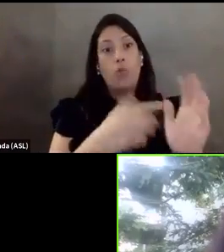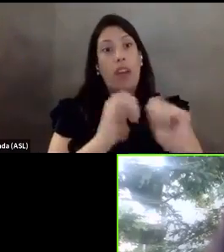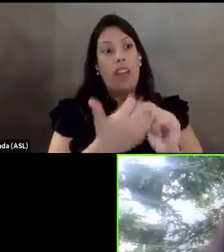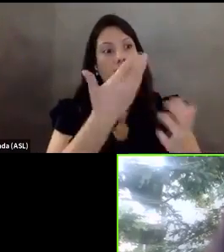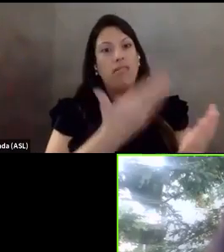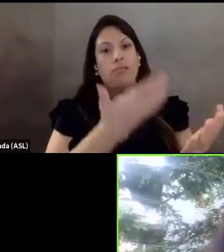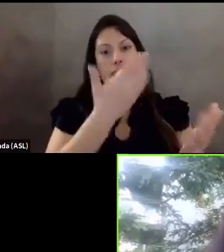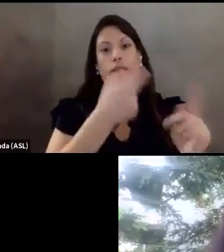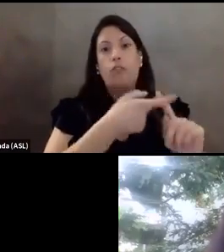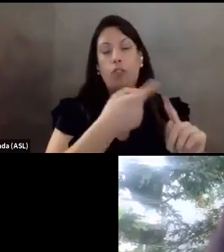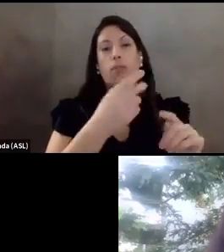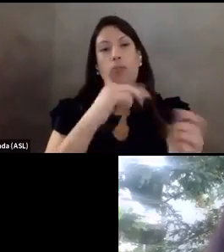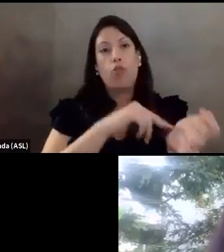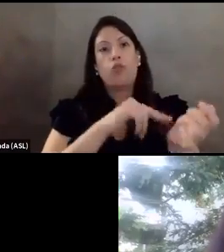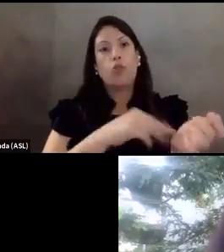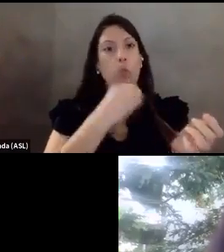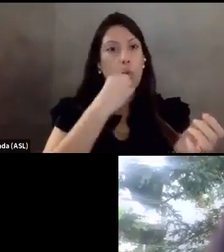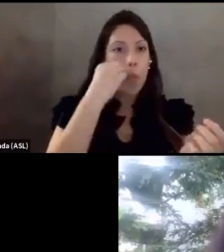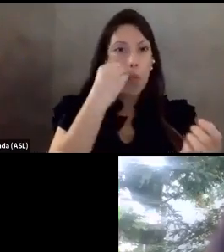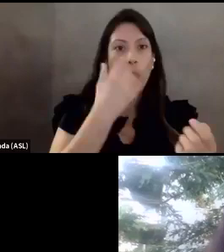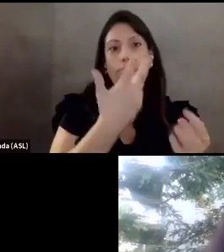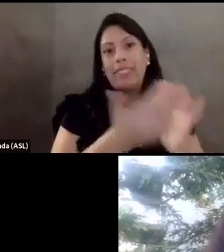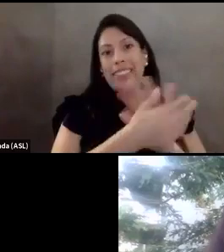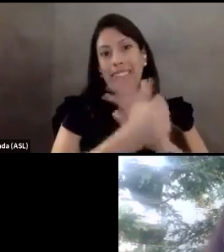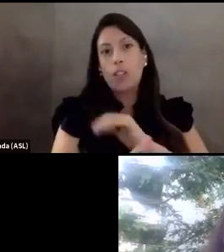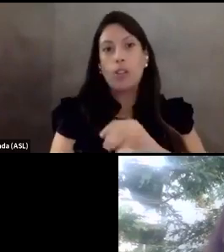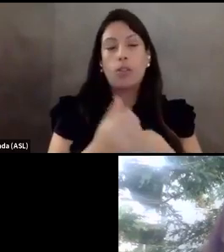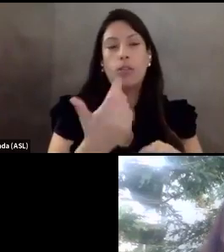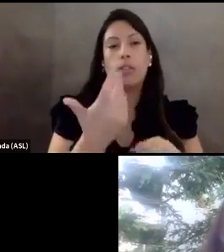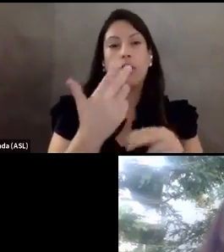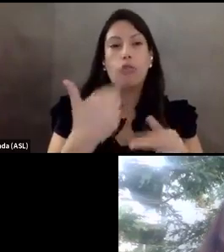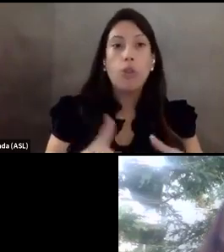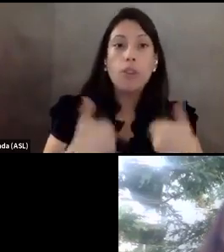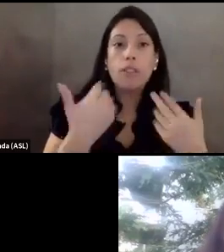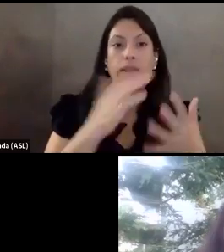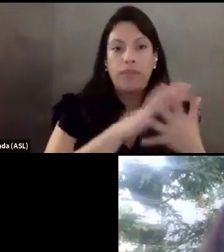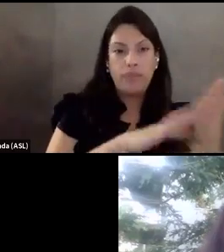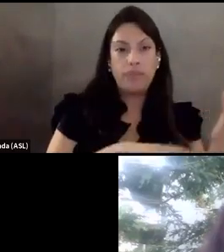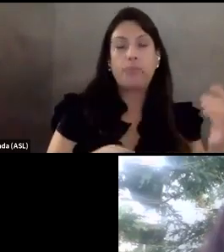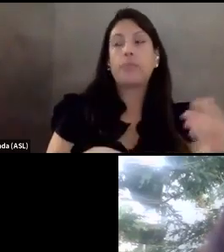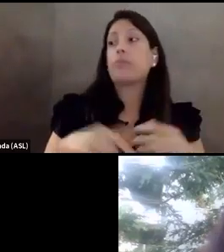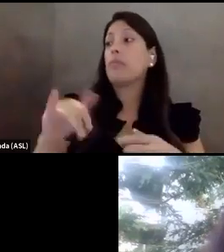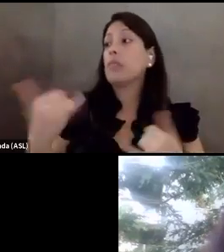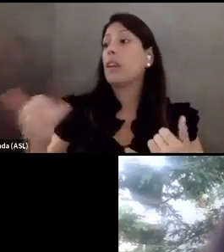Do explain that, let's go to Julie Johnson from the press, Democrat Julie.